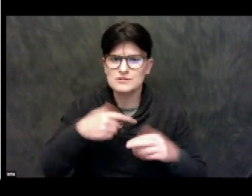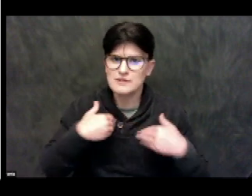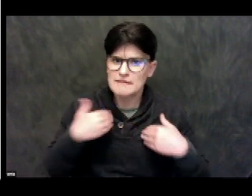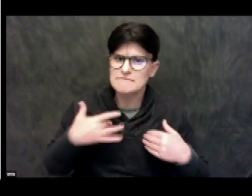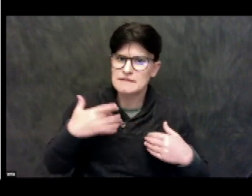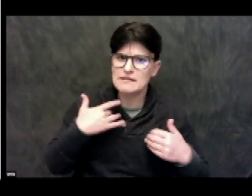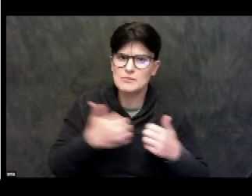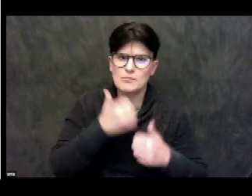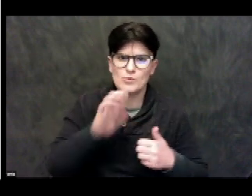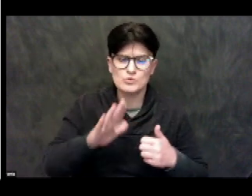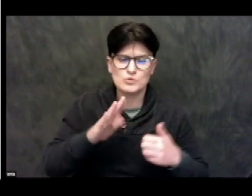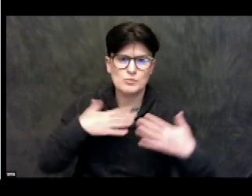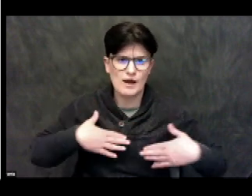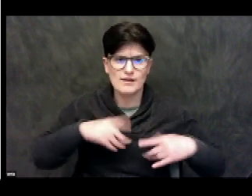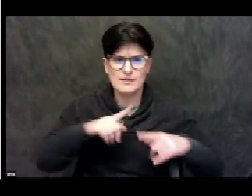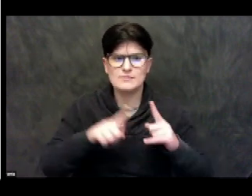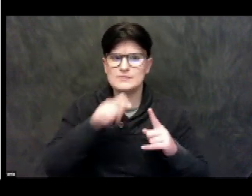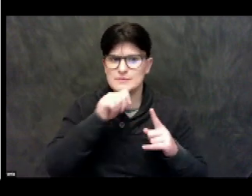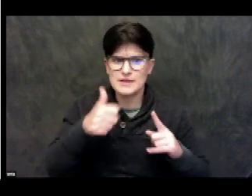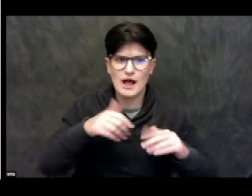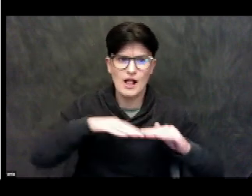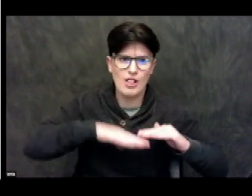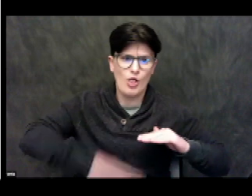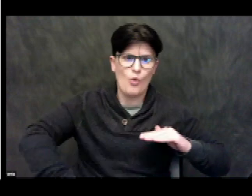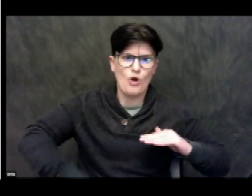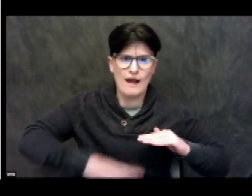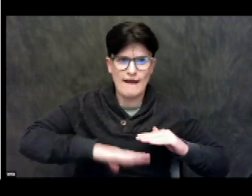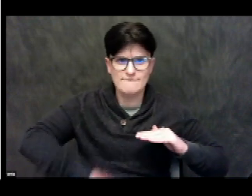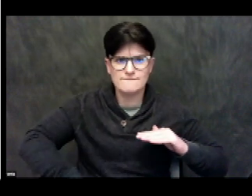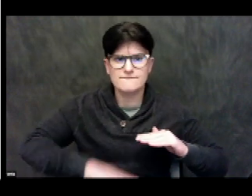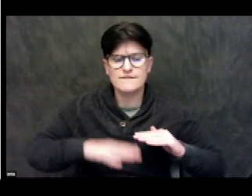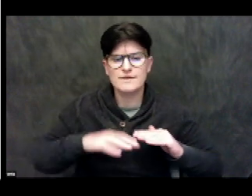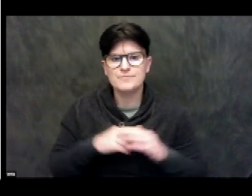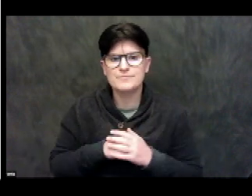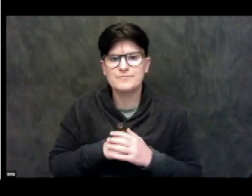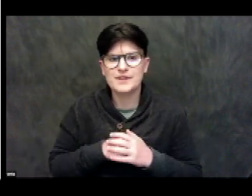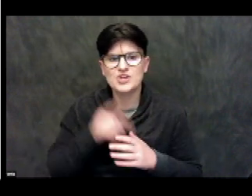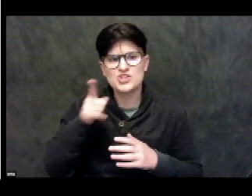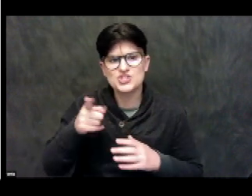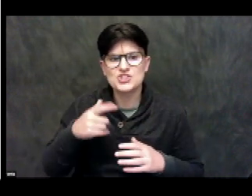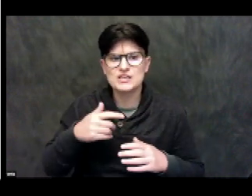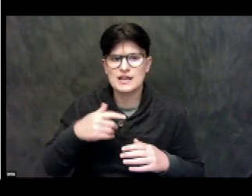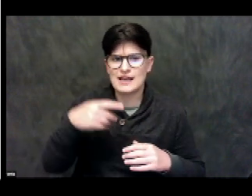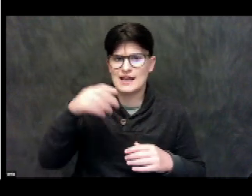She also catheterizes from her belly button. The question is, what recommendations would you have to